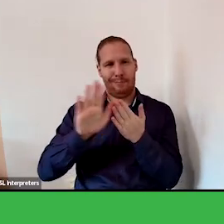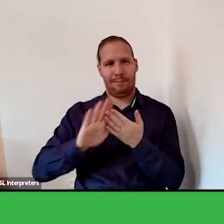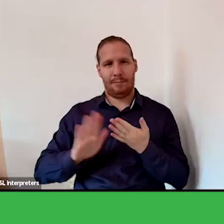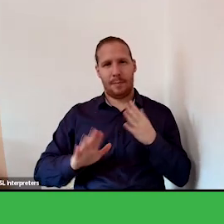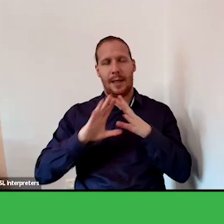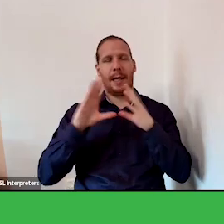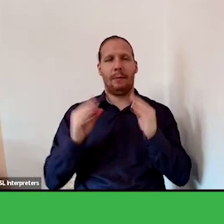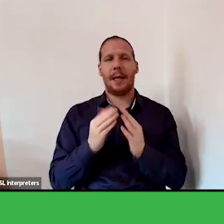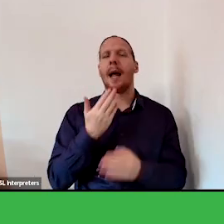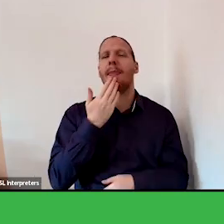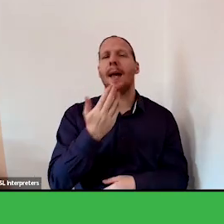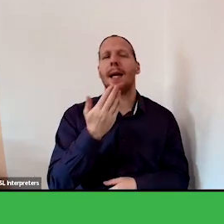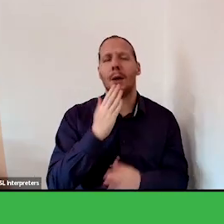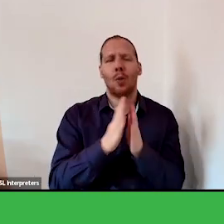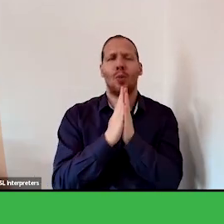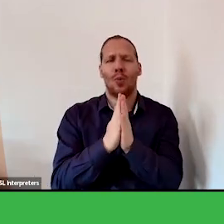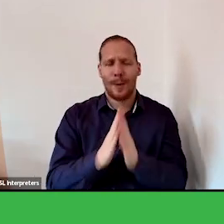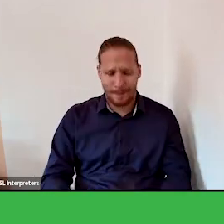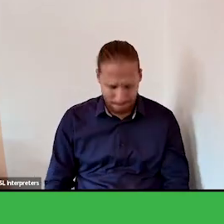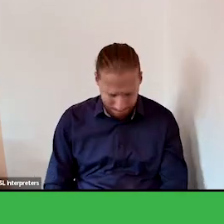So Kia ora everyone and thank you for being here.